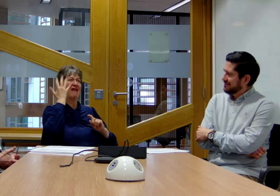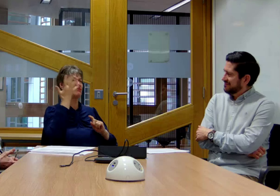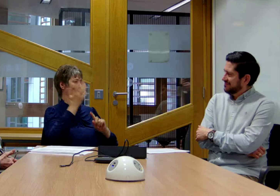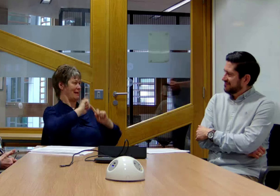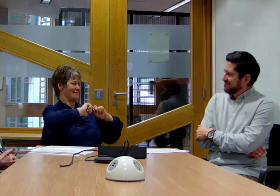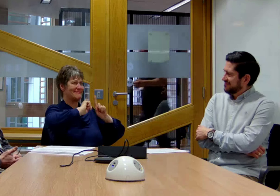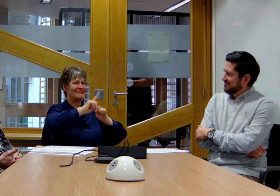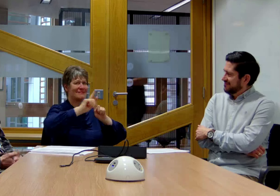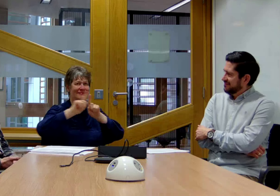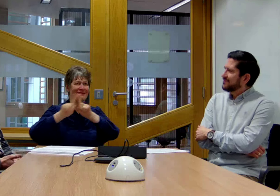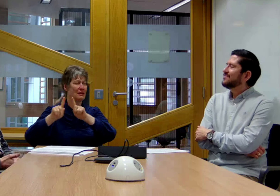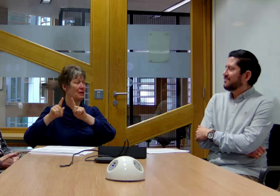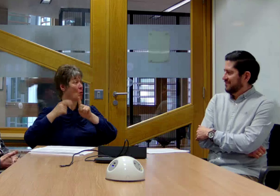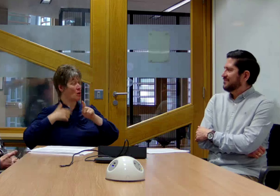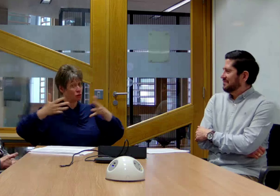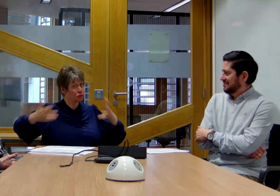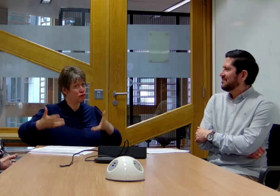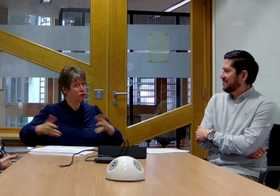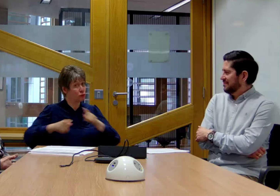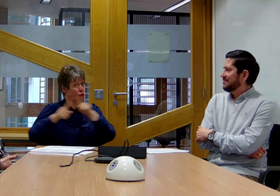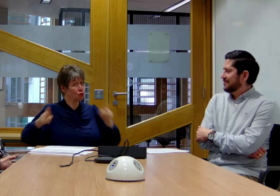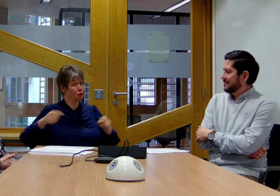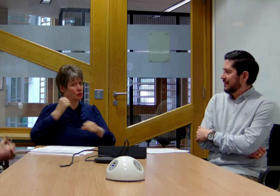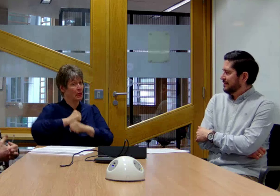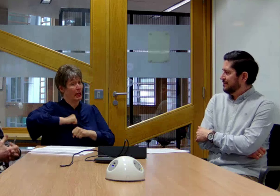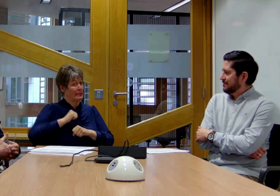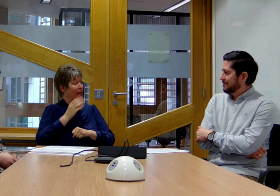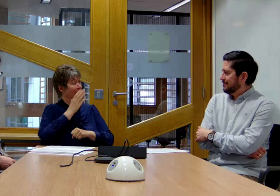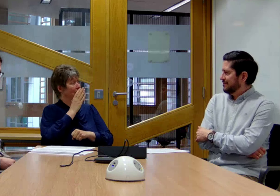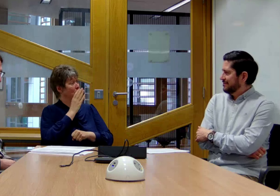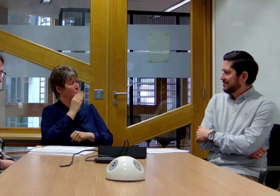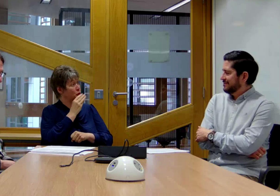of fun. It's different every day and as well as trying to promote Gaelic to Gaelic speakers,